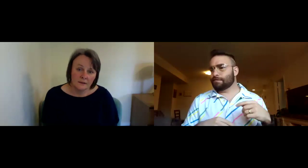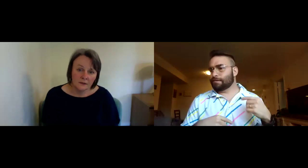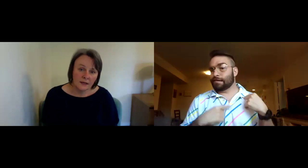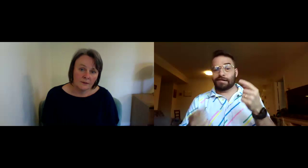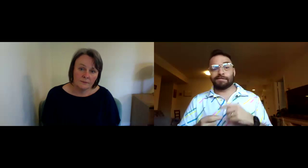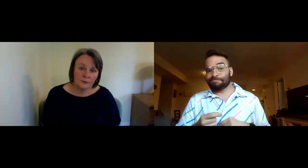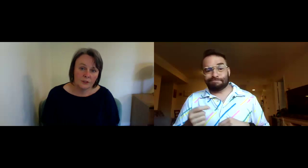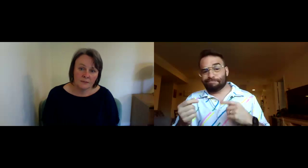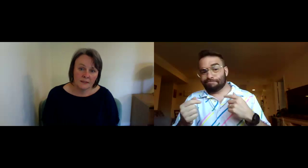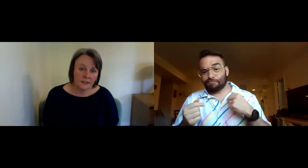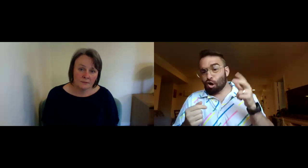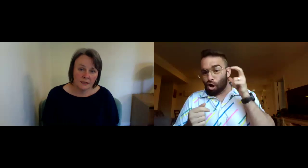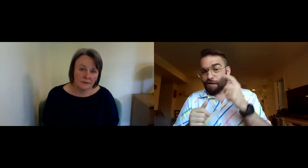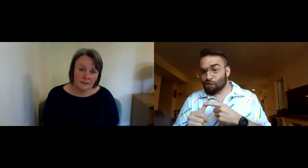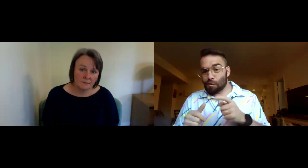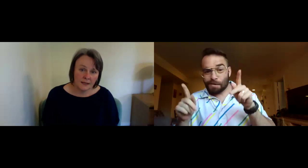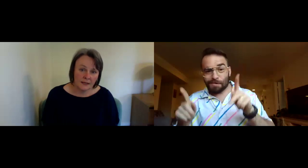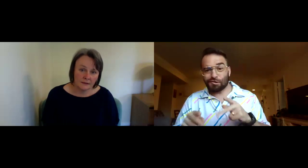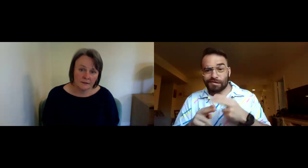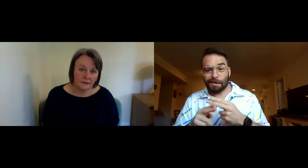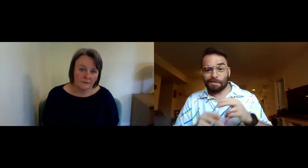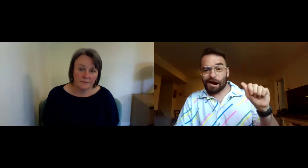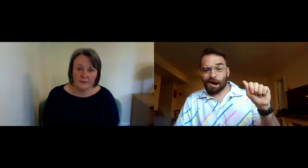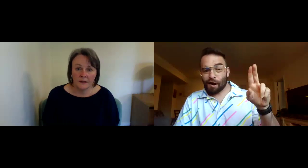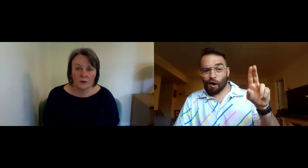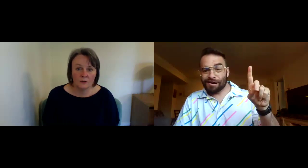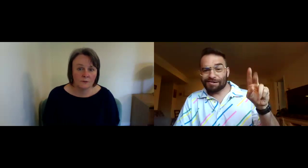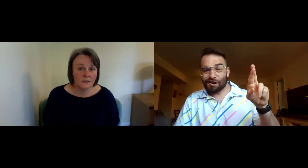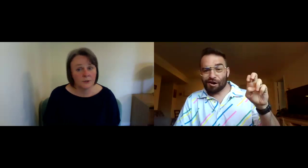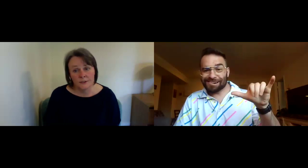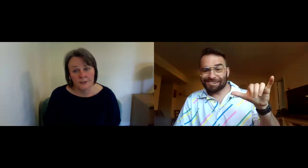So that pushed my transplant day back. So I heard from this person,